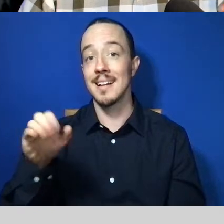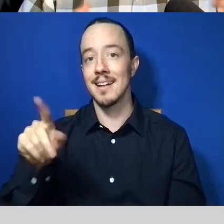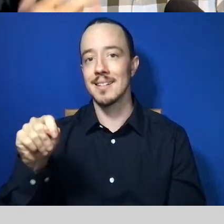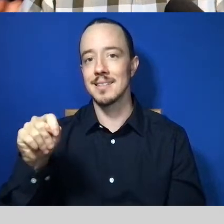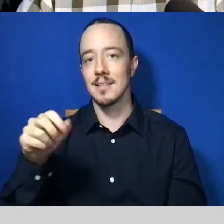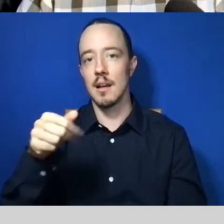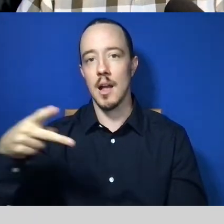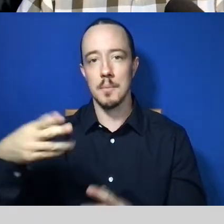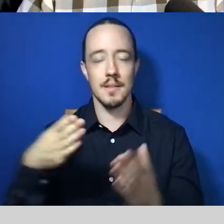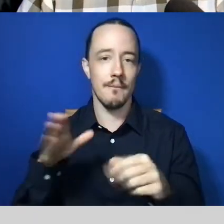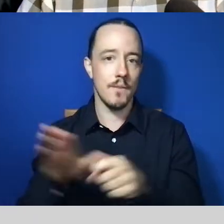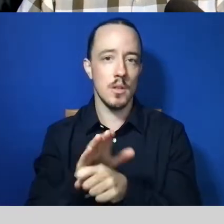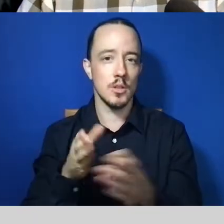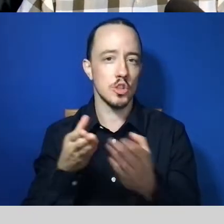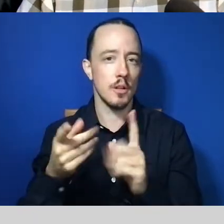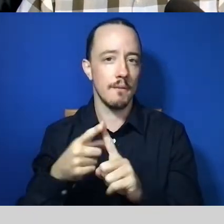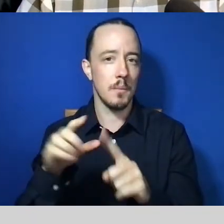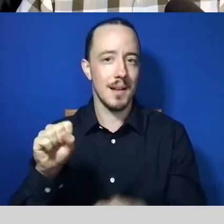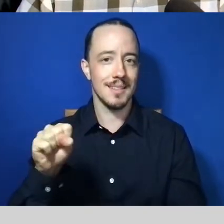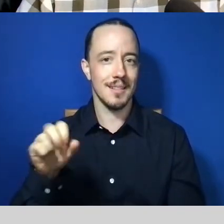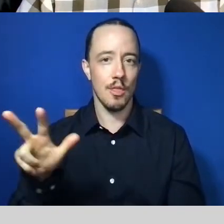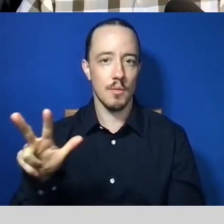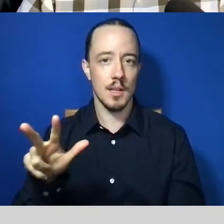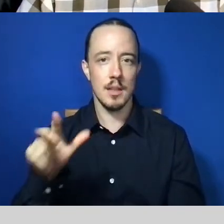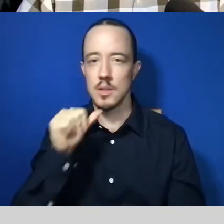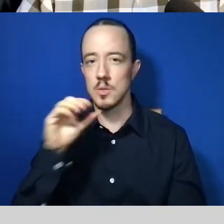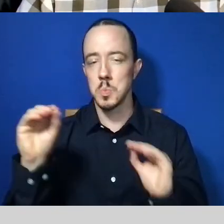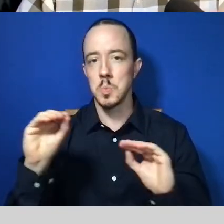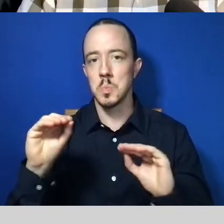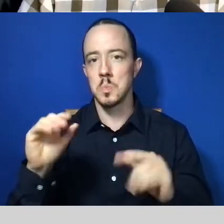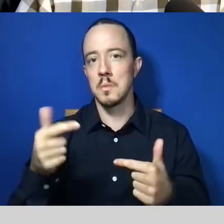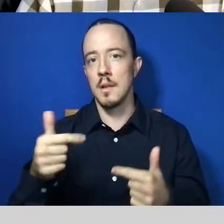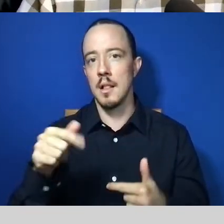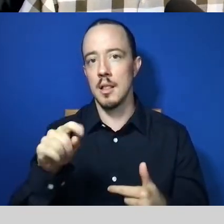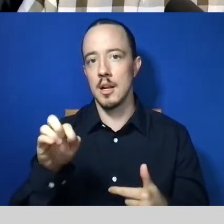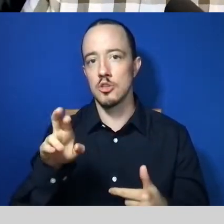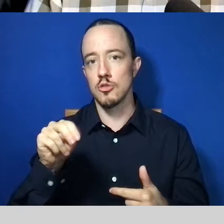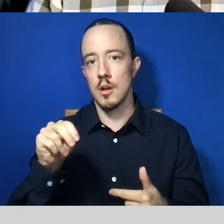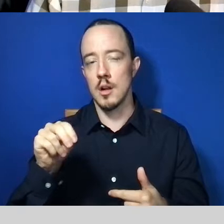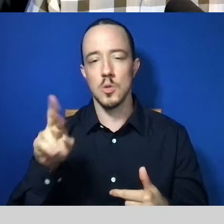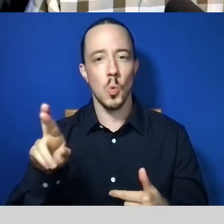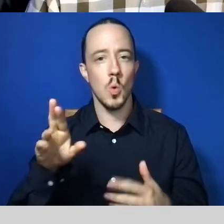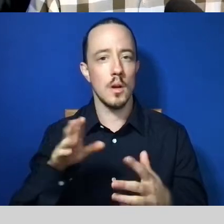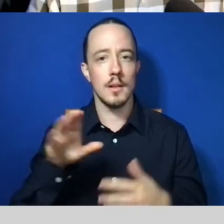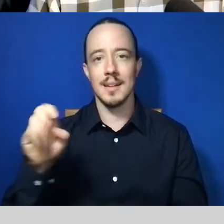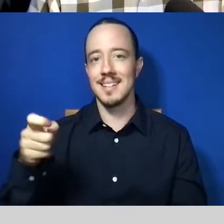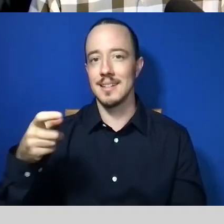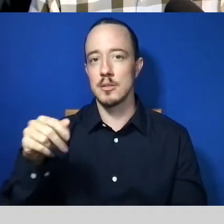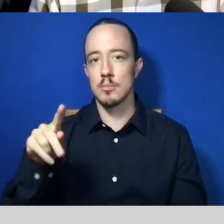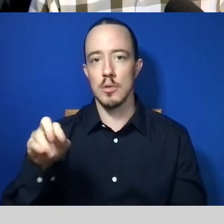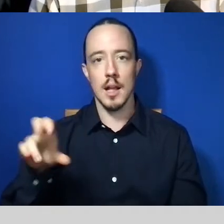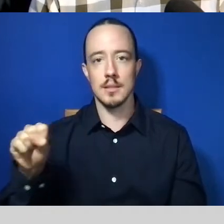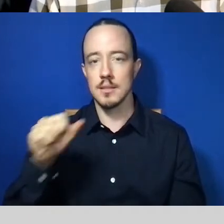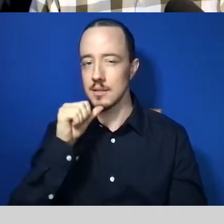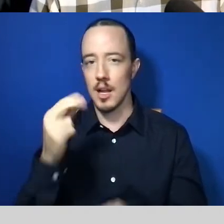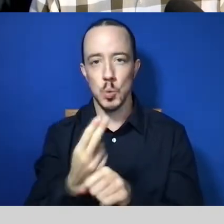There's no electron server or express server used in that process at all. But that's all managed from the